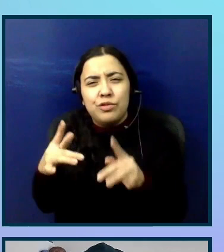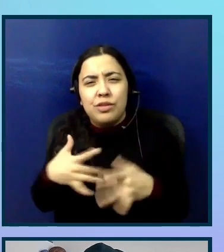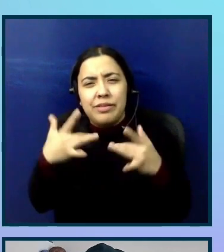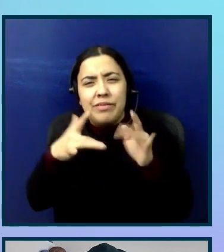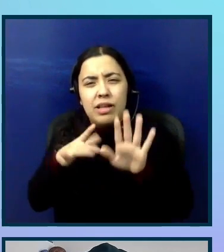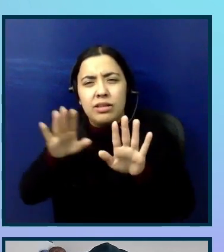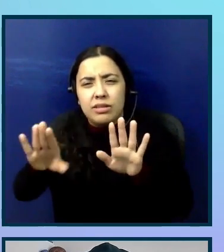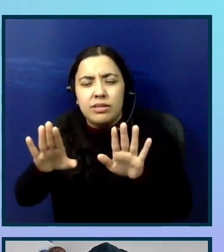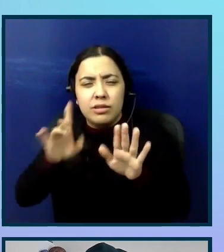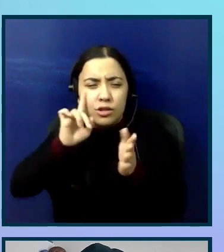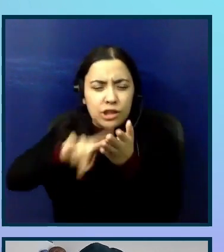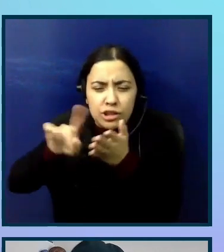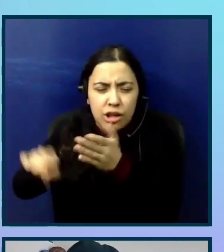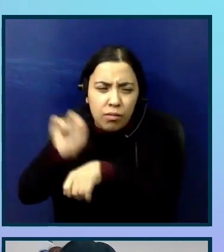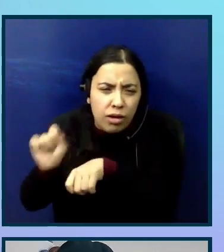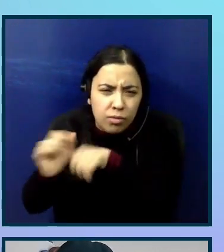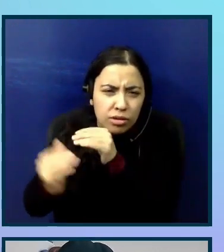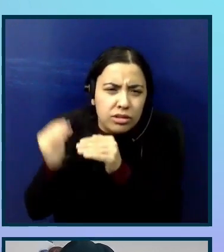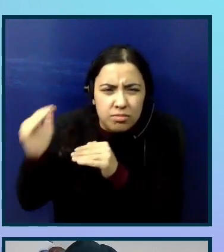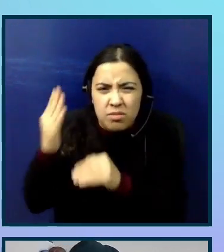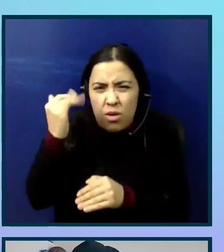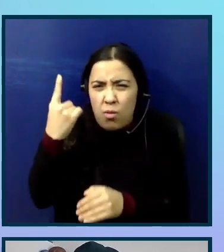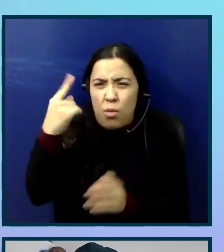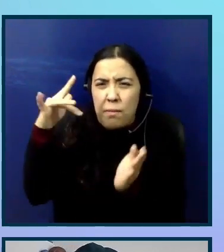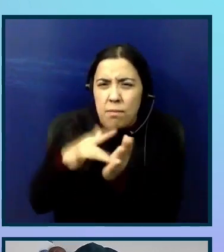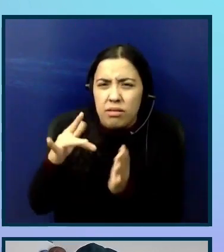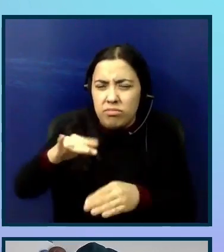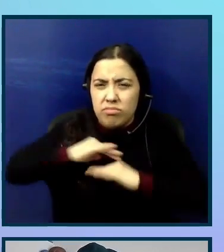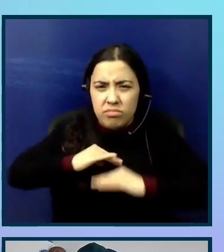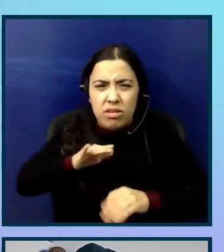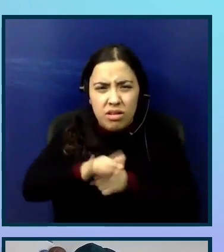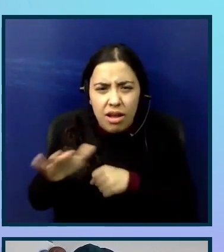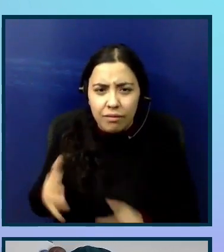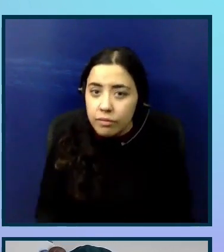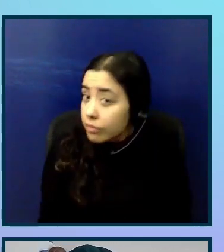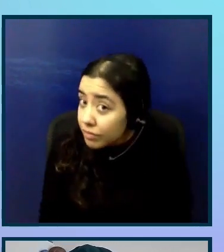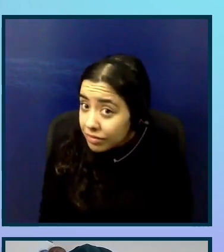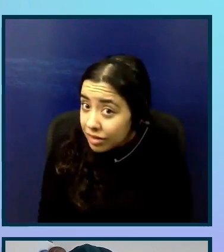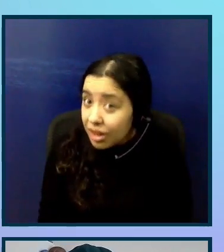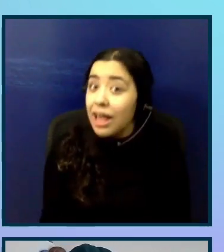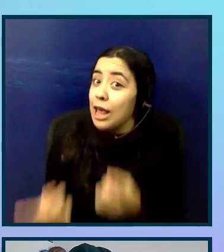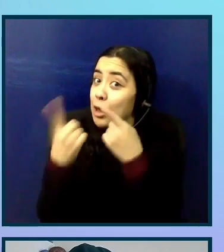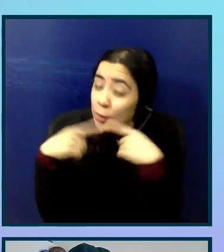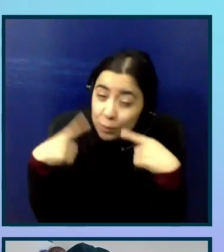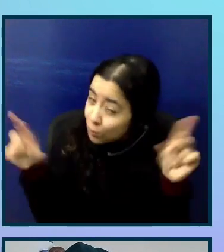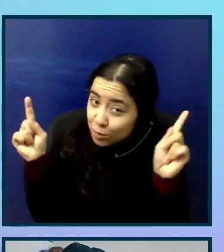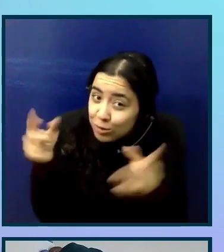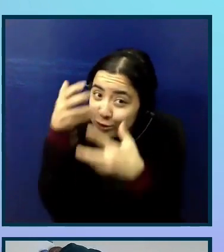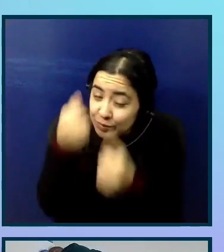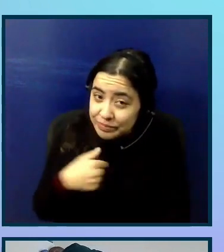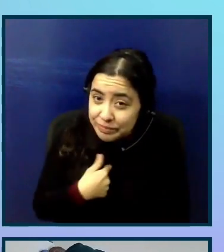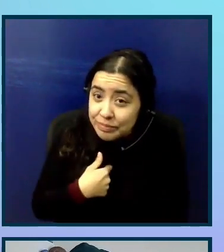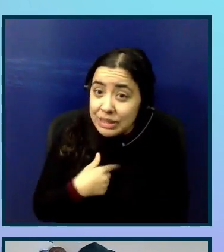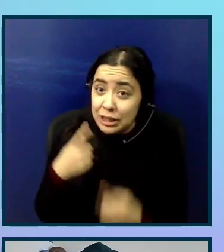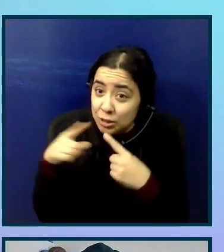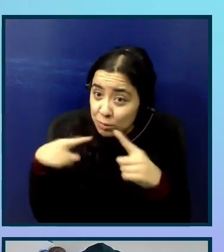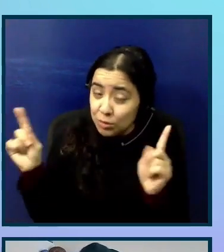and we're doing all this extra work and we could just use a button. It works. Trust me, it does.